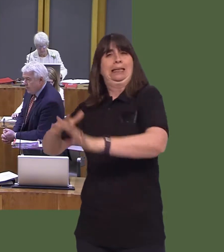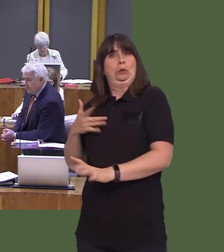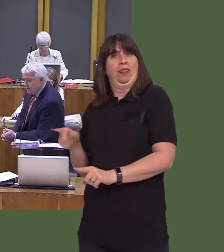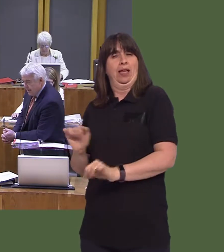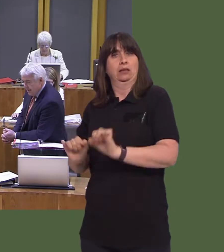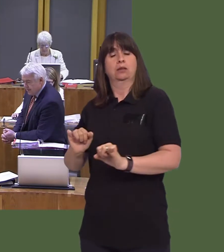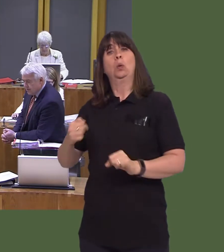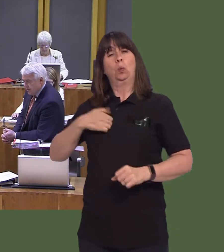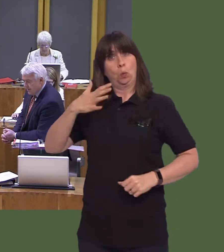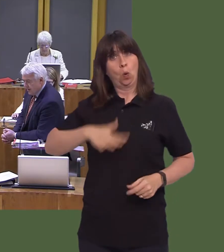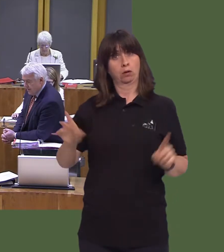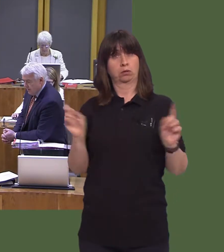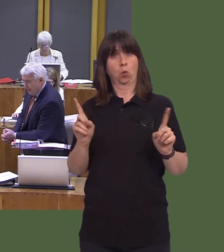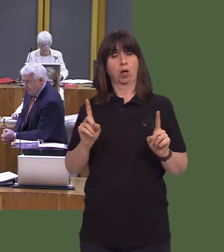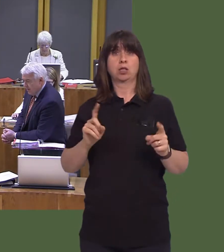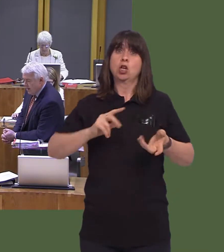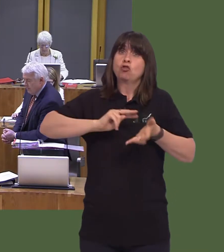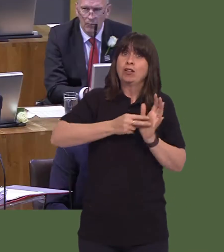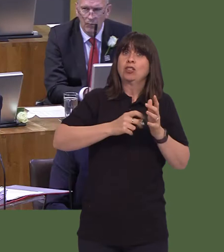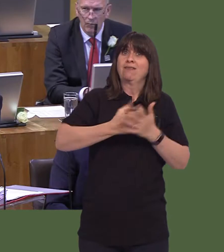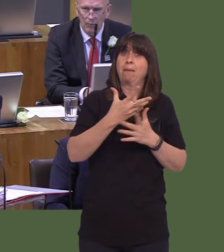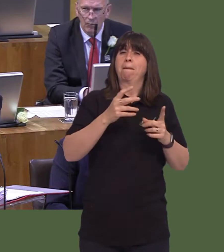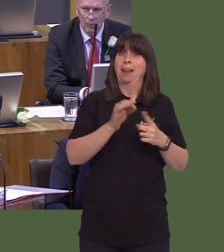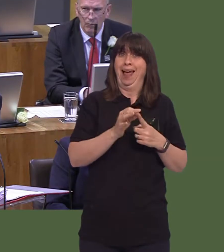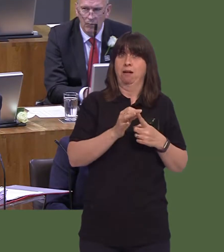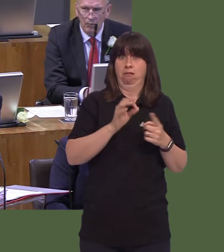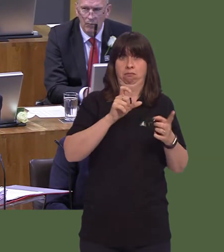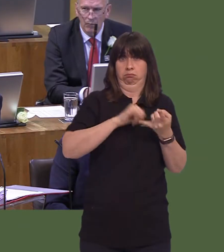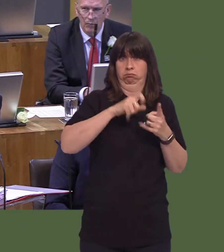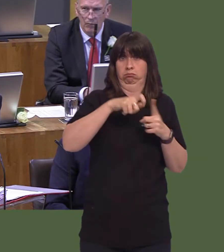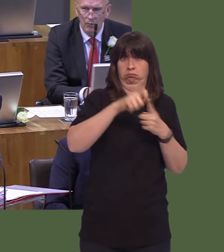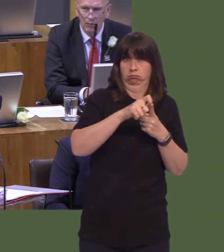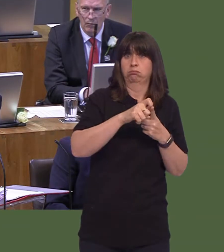We want to see a strategic development plan, but the ball is in the court of the region.